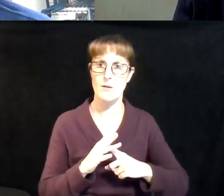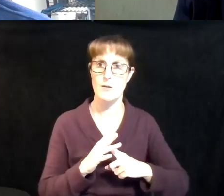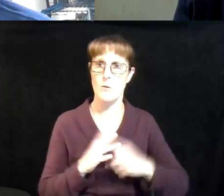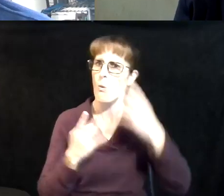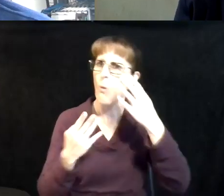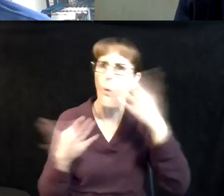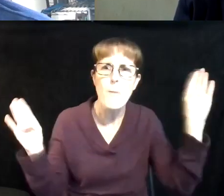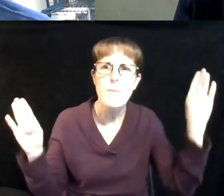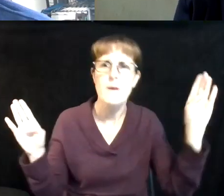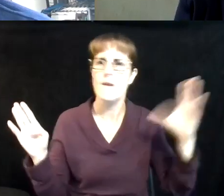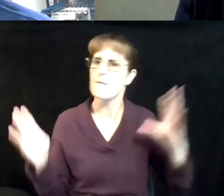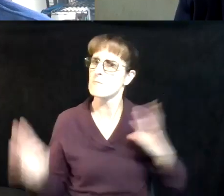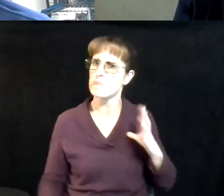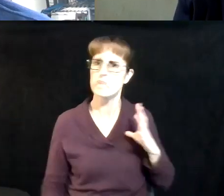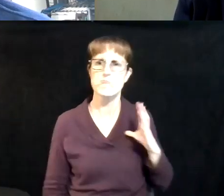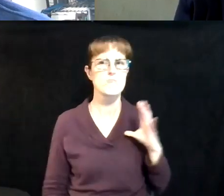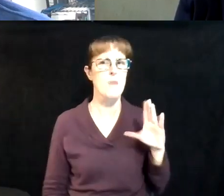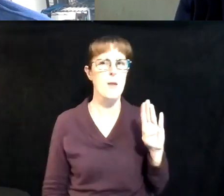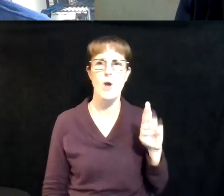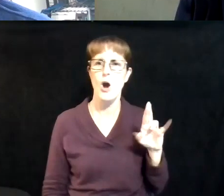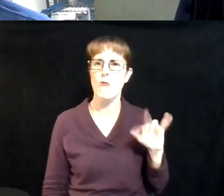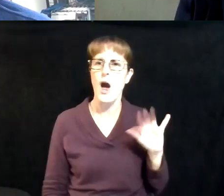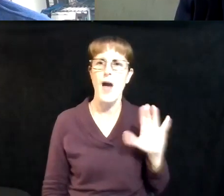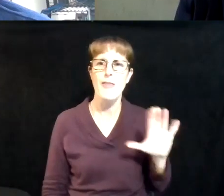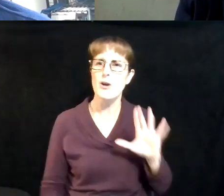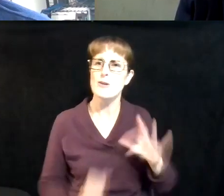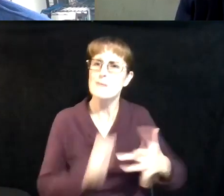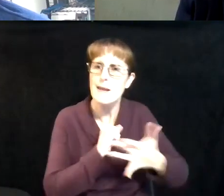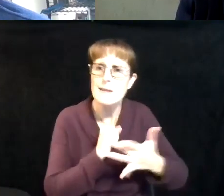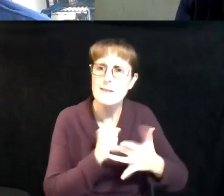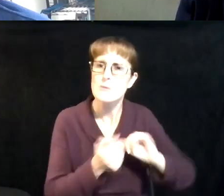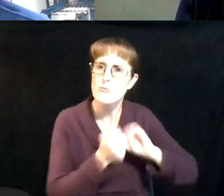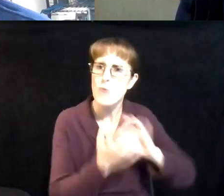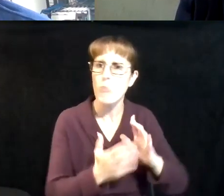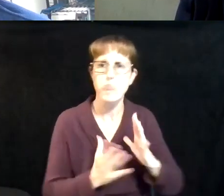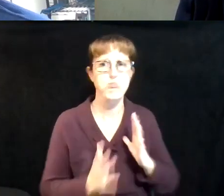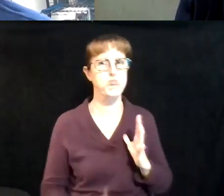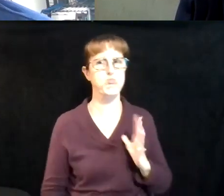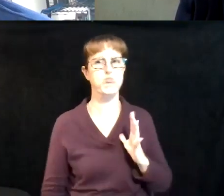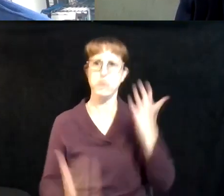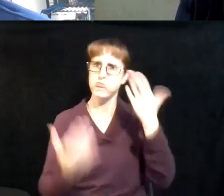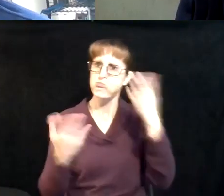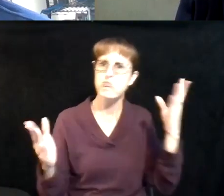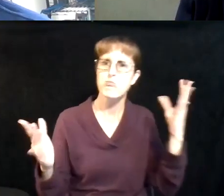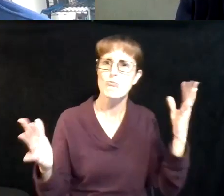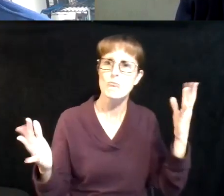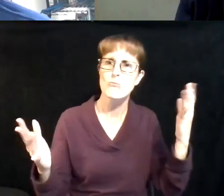the BRI's ideas and as they were exposed to them and were exposed to the consequences,